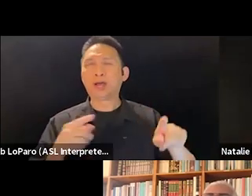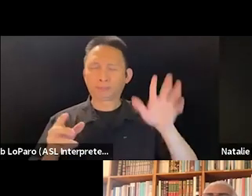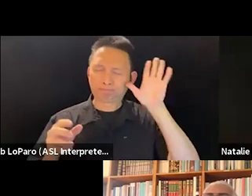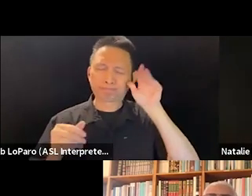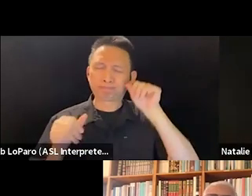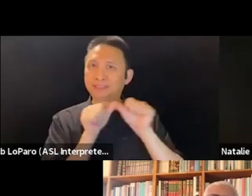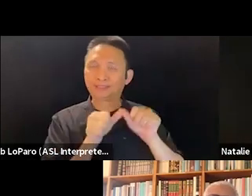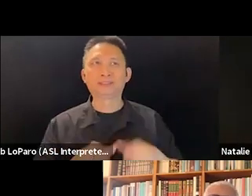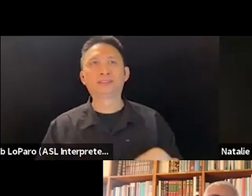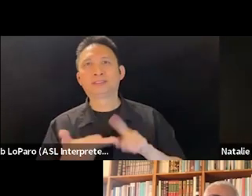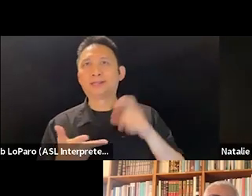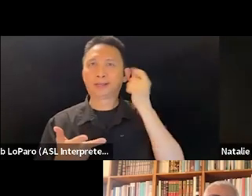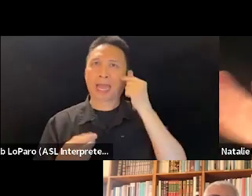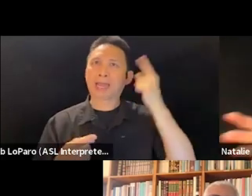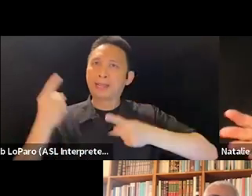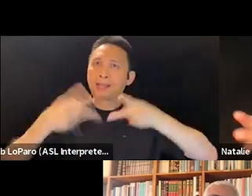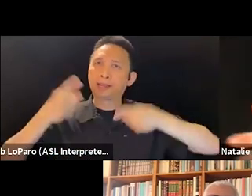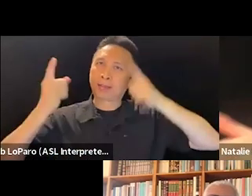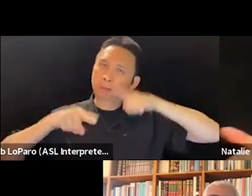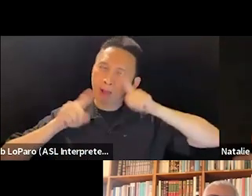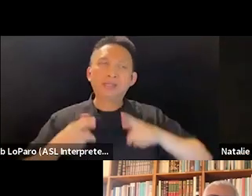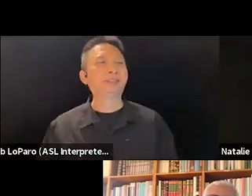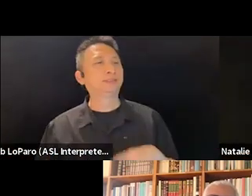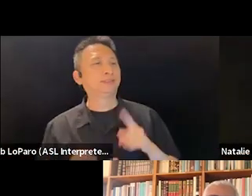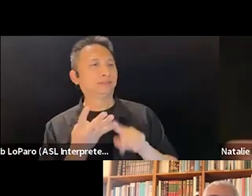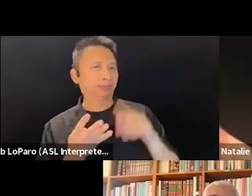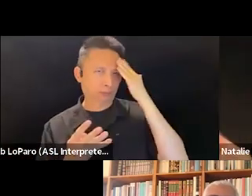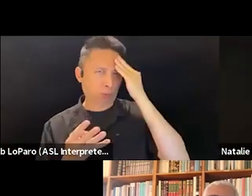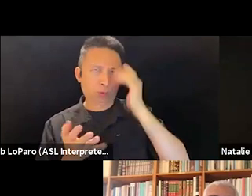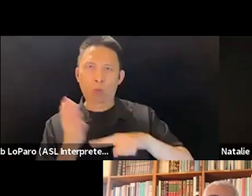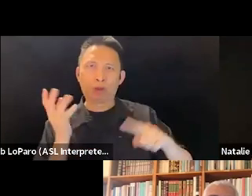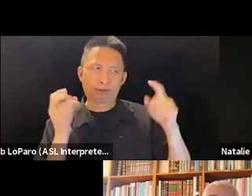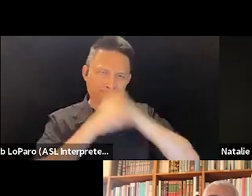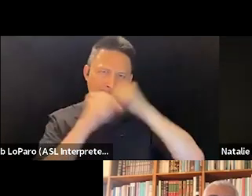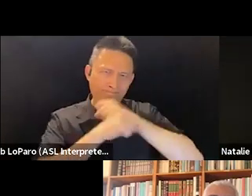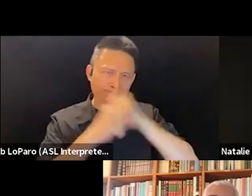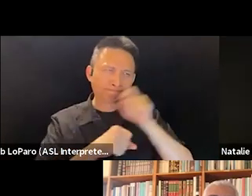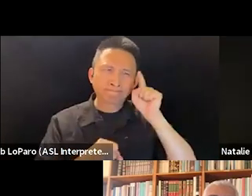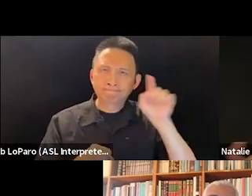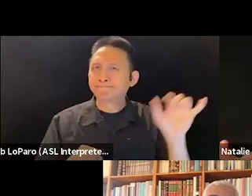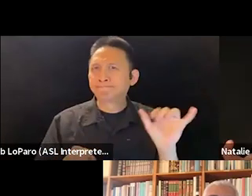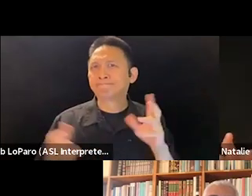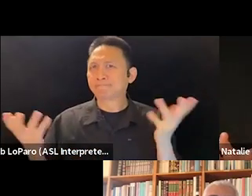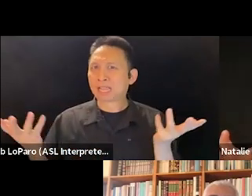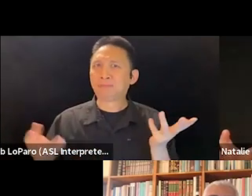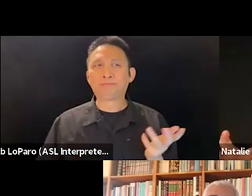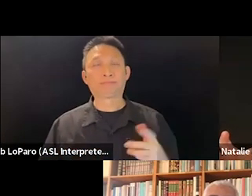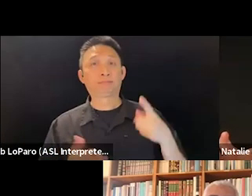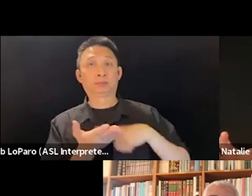knowing what to fight for and understanding that, you know, as we've heard today, that broadcasters do also need